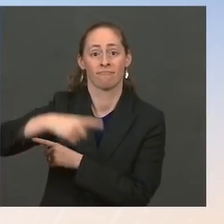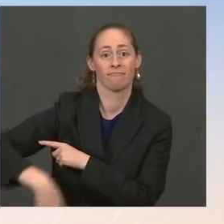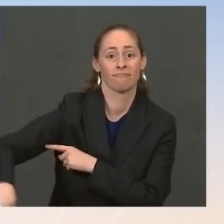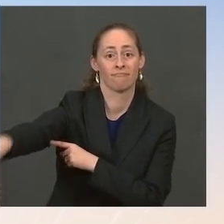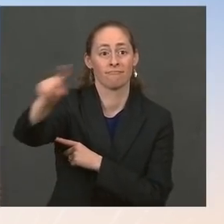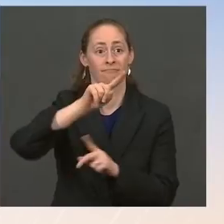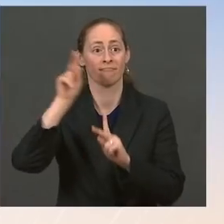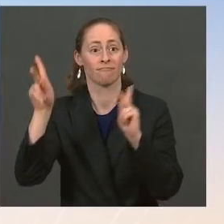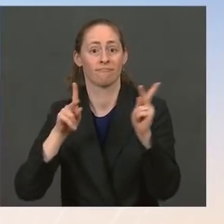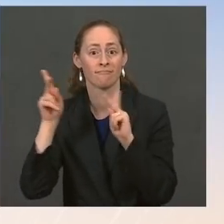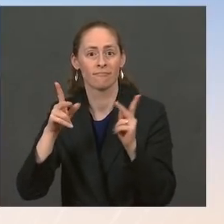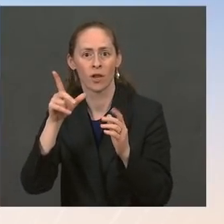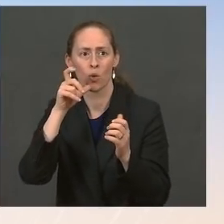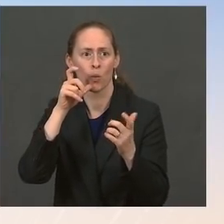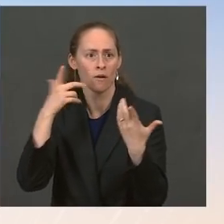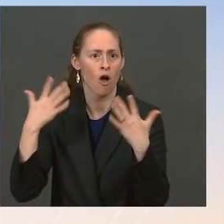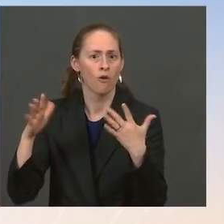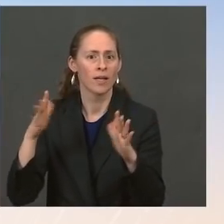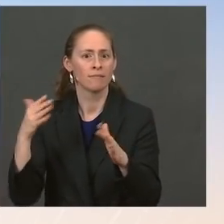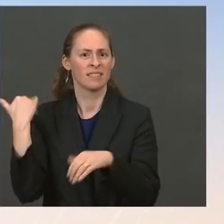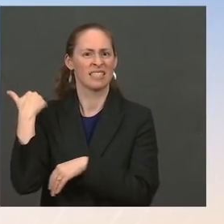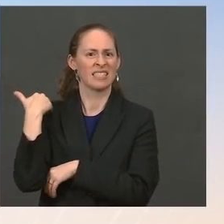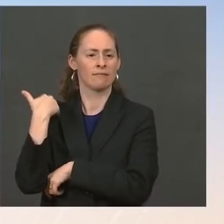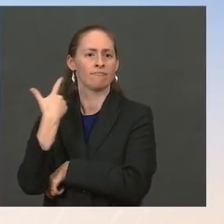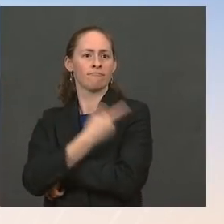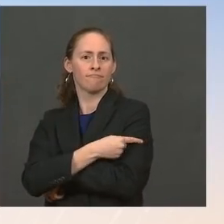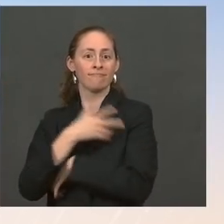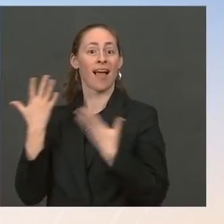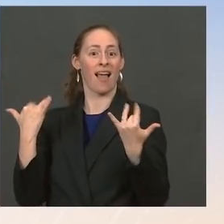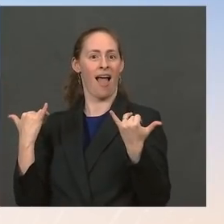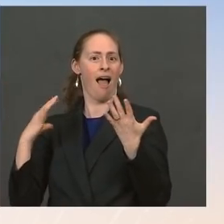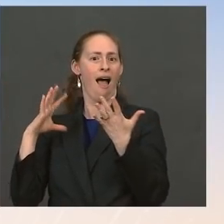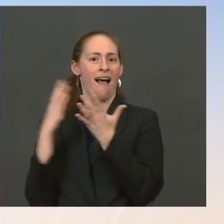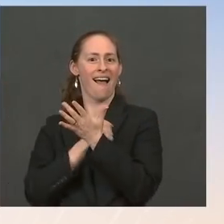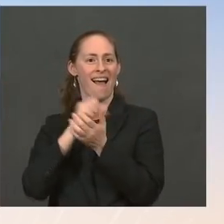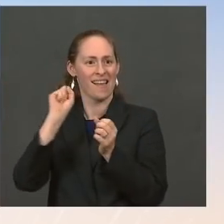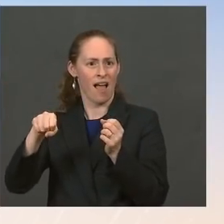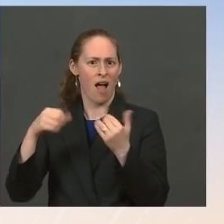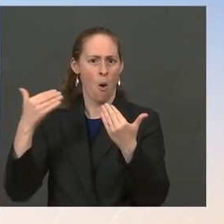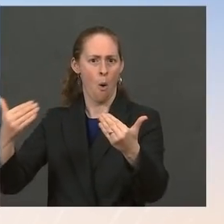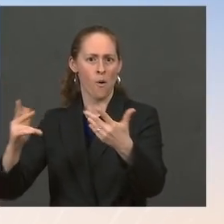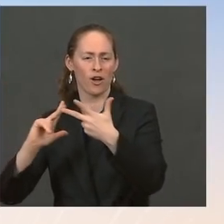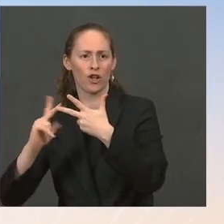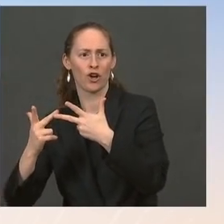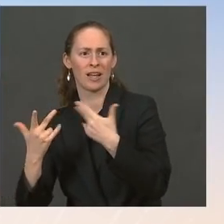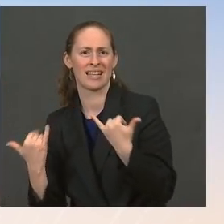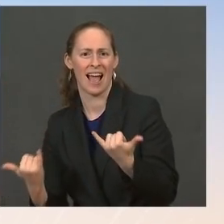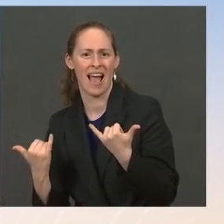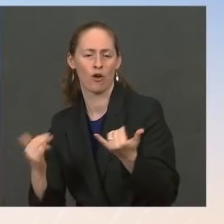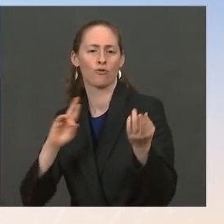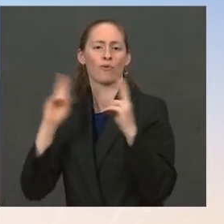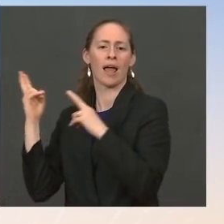in this country already eligible for a booster, our recommendation is that you get the extra protection afforded by a booster as soon as possible.